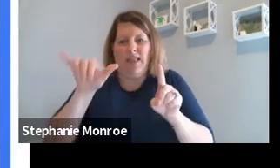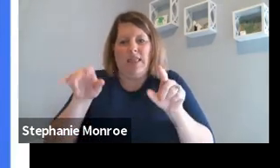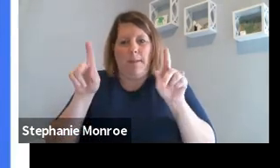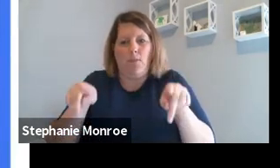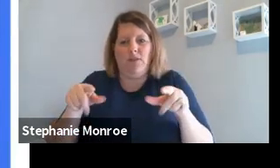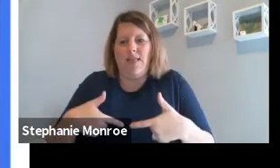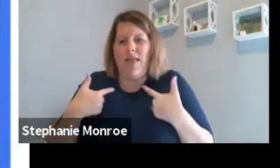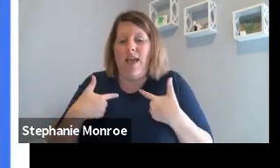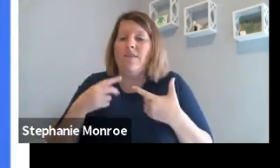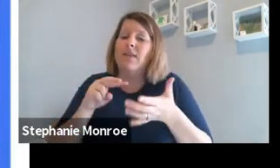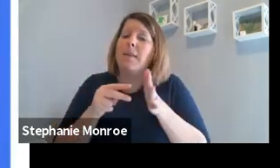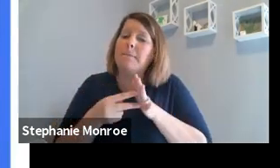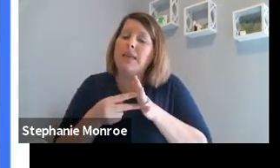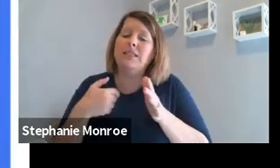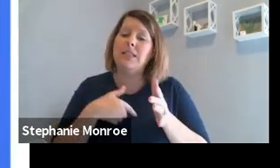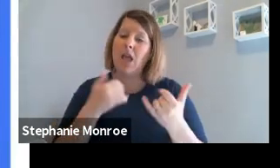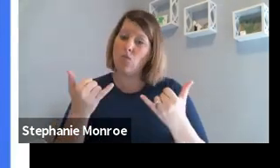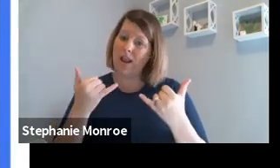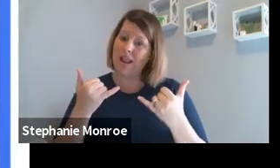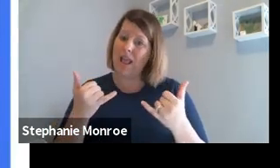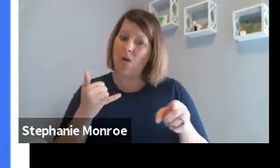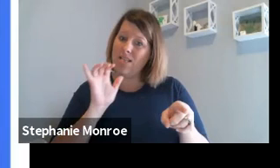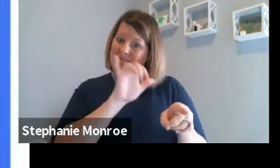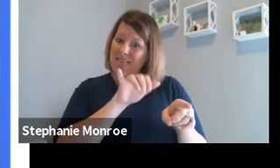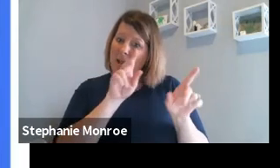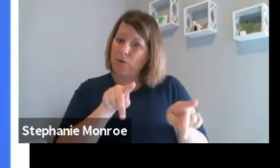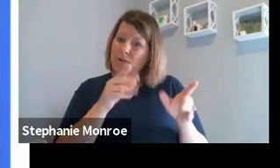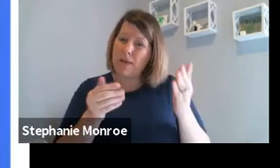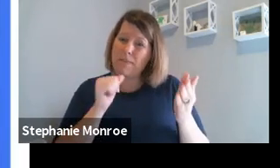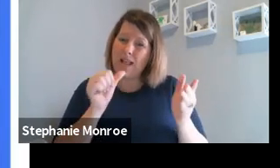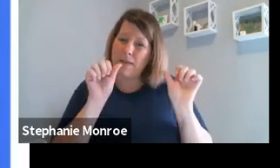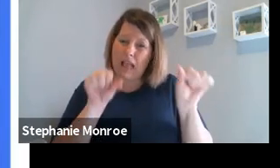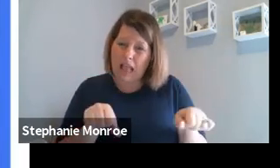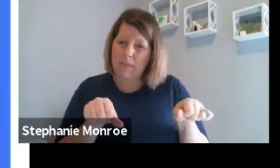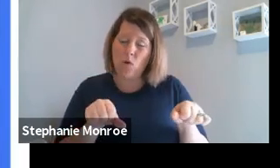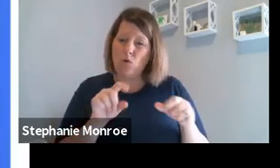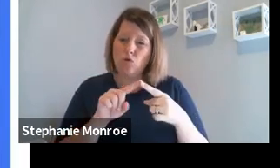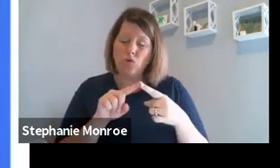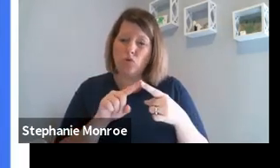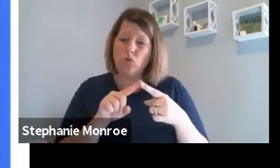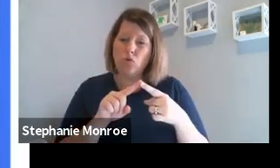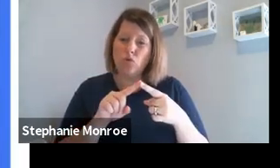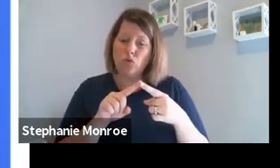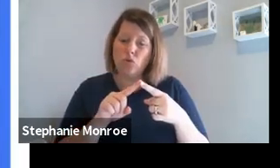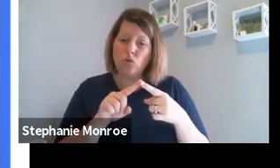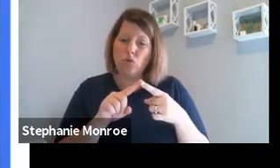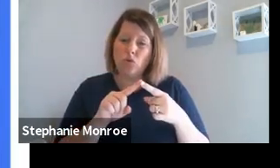It means simply that right now the victim may not be able to carry on the escape, but that doesn't mean